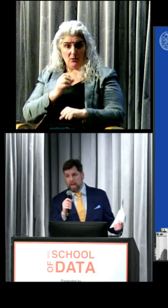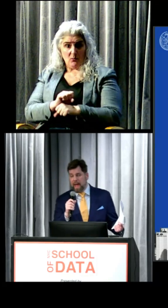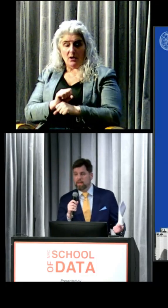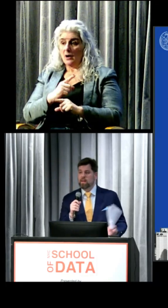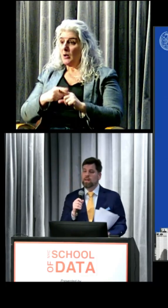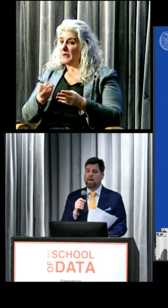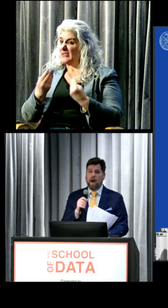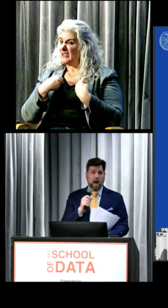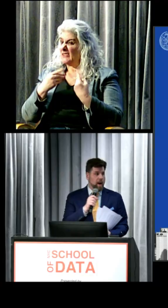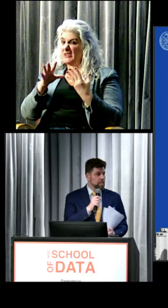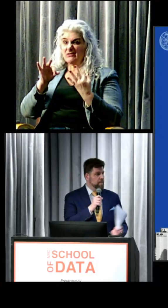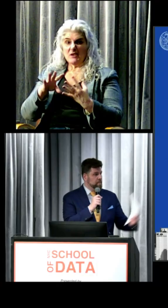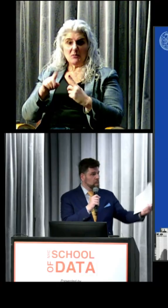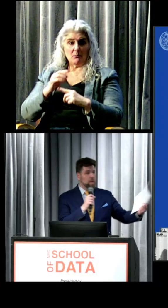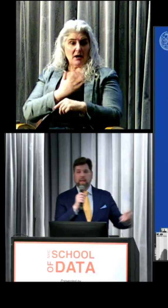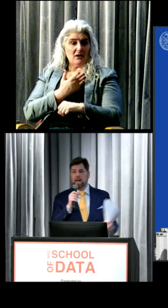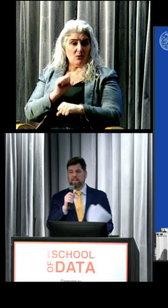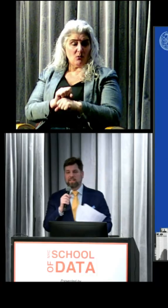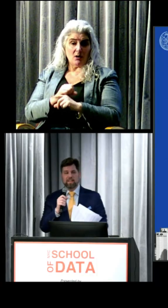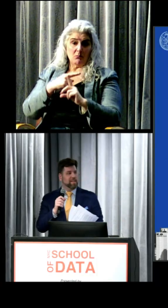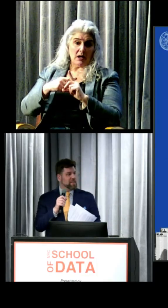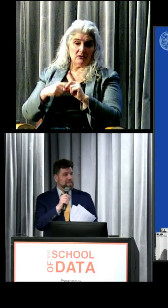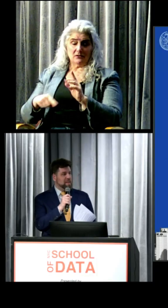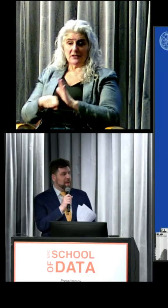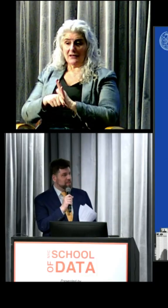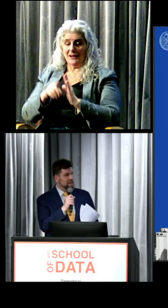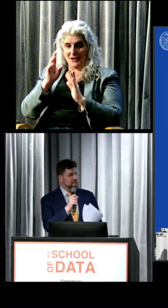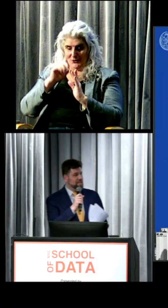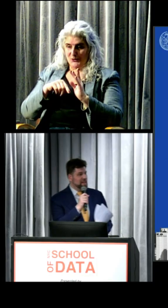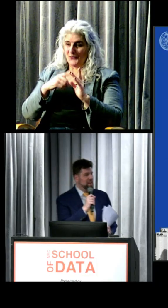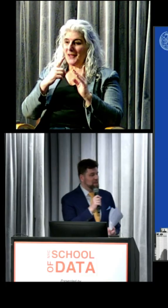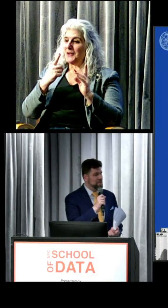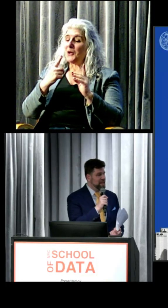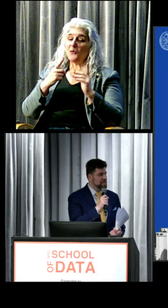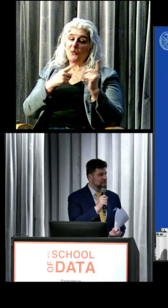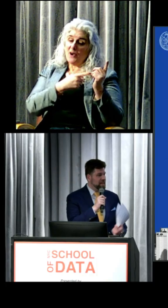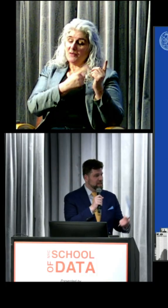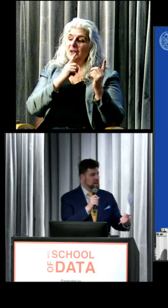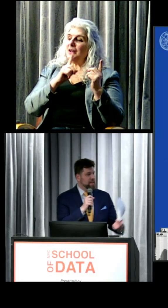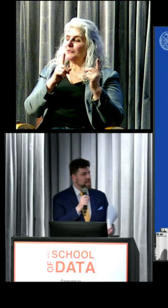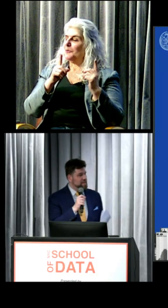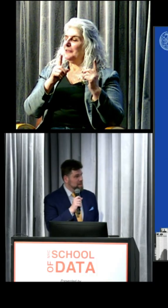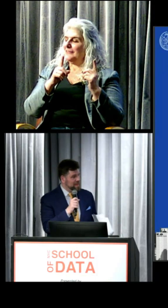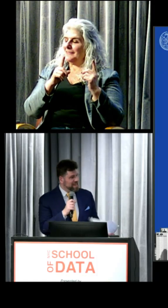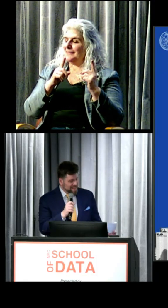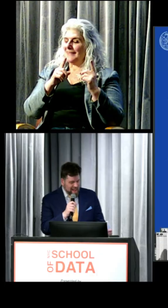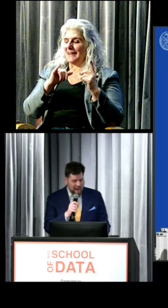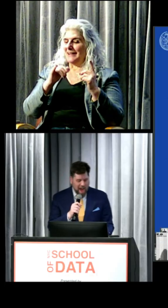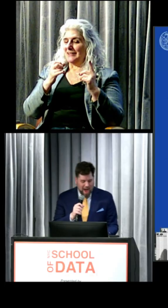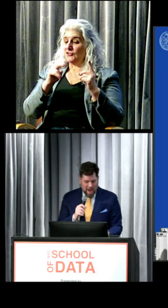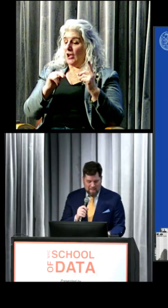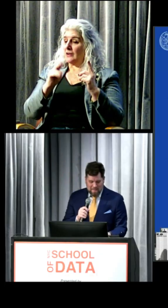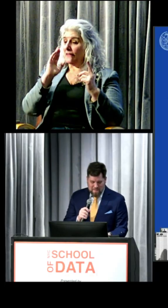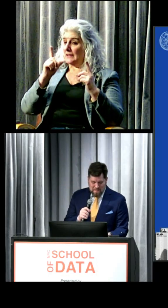seeing how the data you, or the blocks you were placing, were impacting the data sets that we were including.